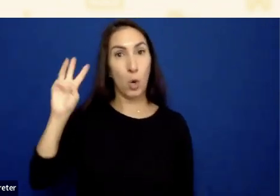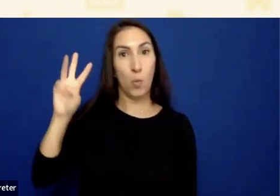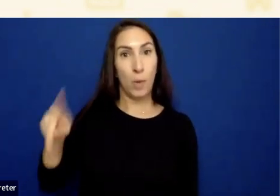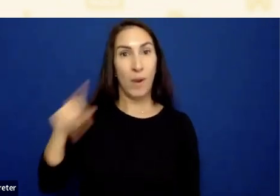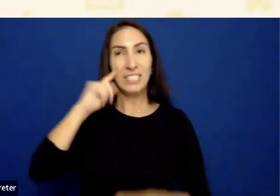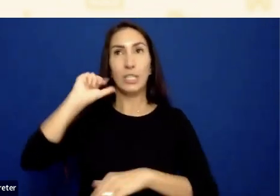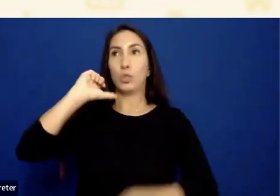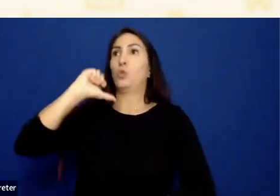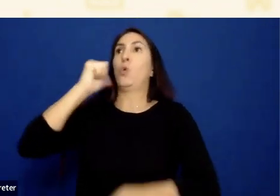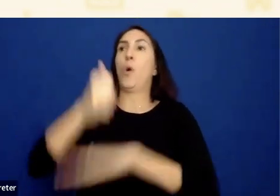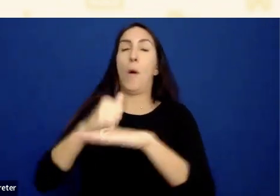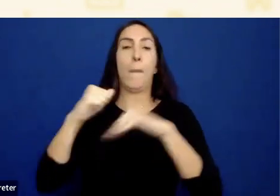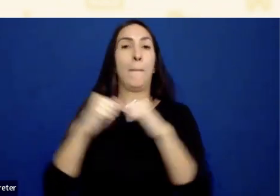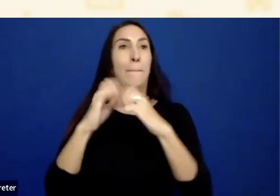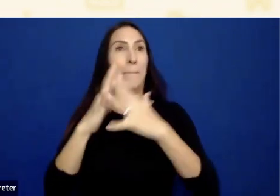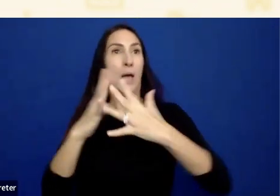in creating and editing web content.